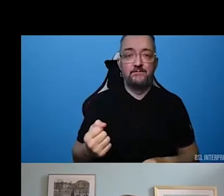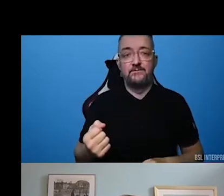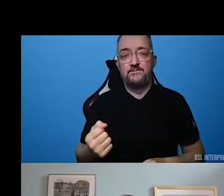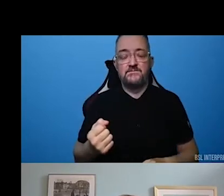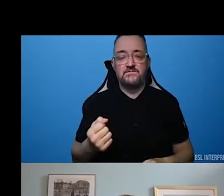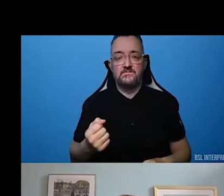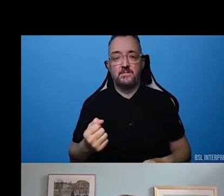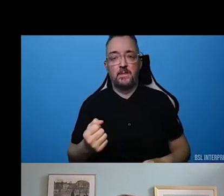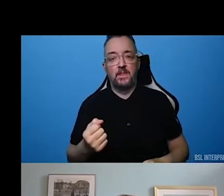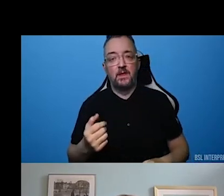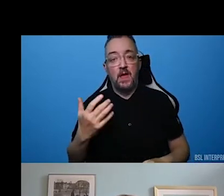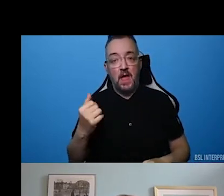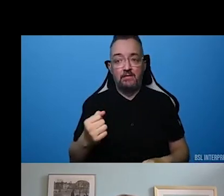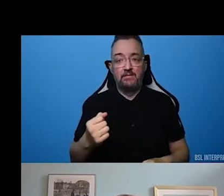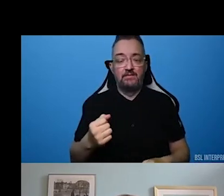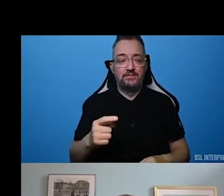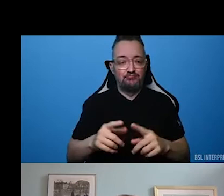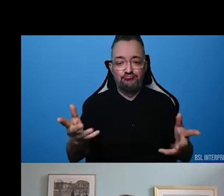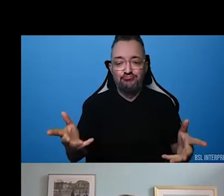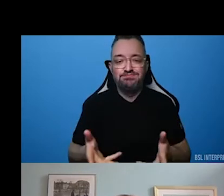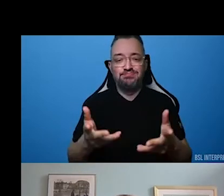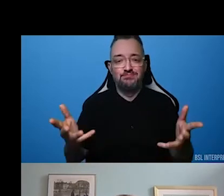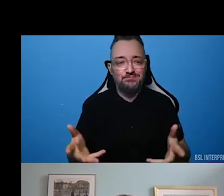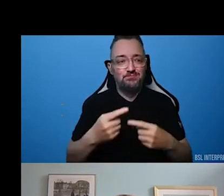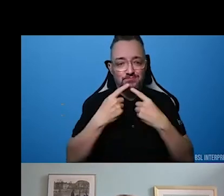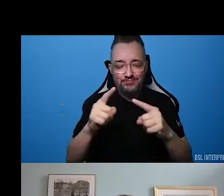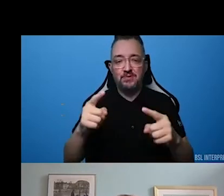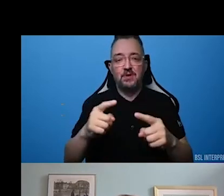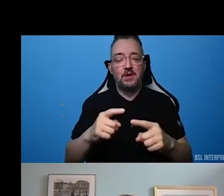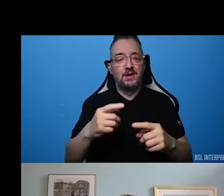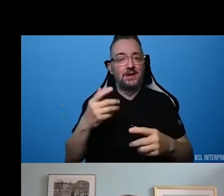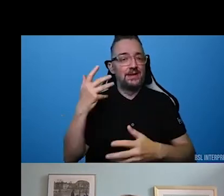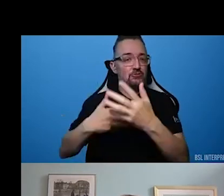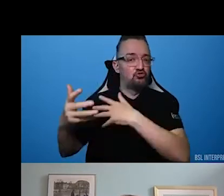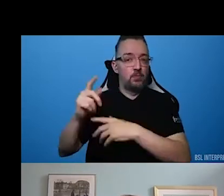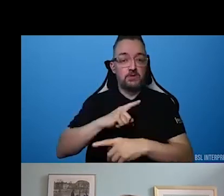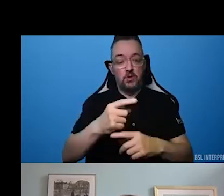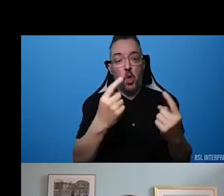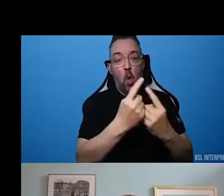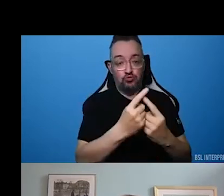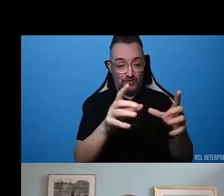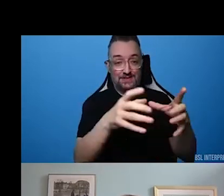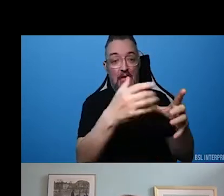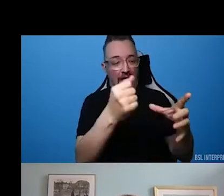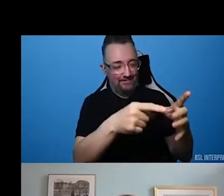they have perpetuated these histories by displaying all of these objects and leaving these stories absent.